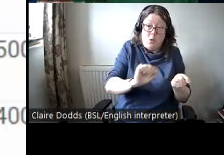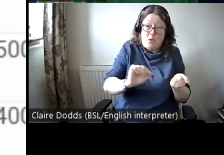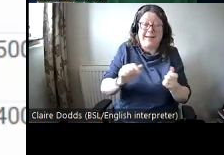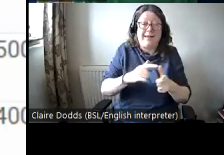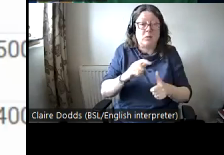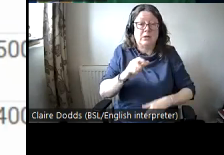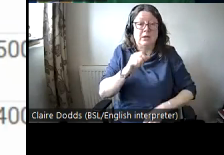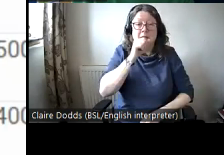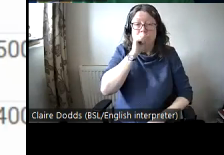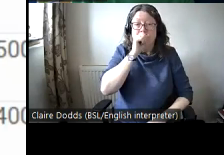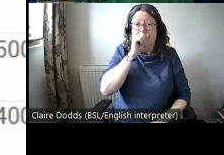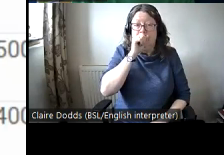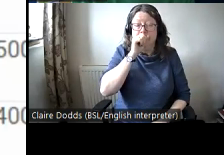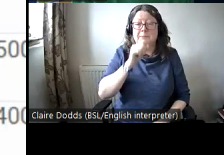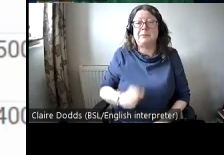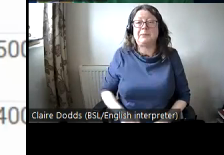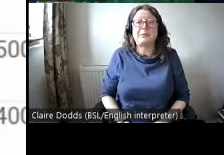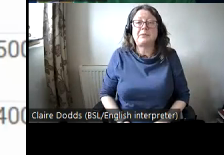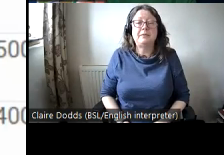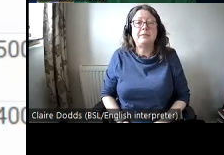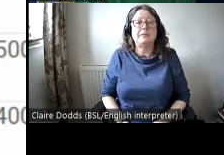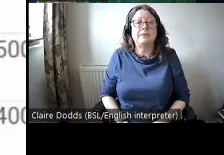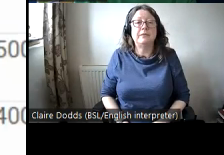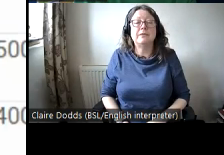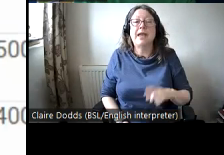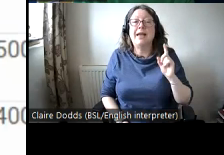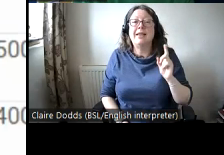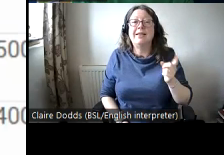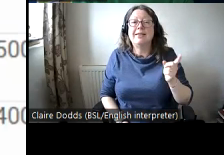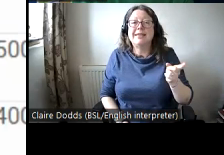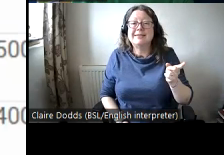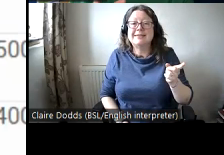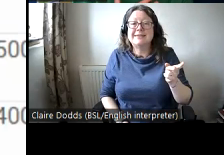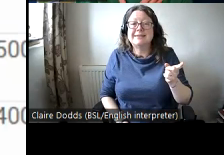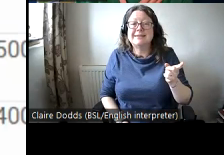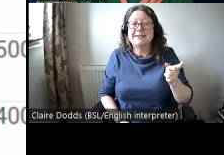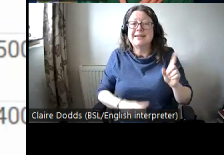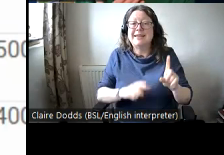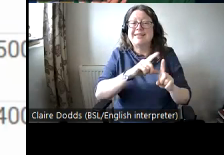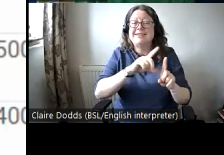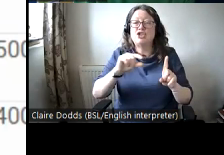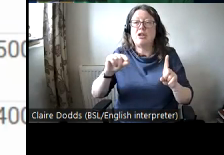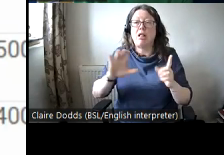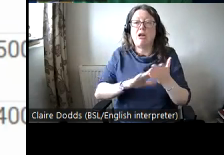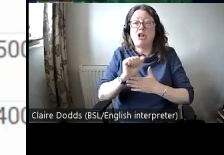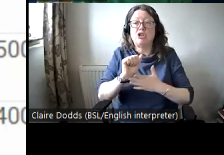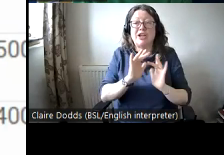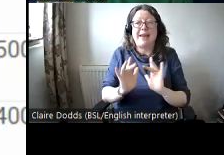This is the Digital Culture Network property. Our organization is actually Arts Council England.